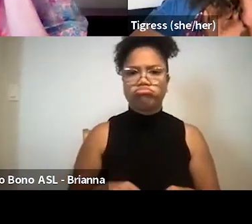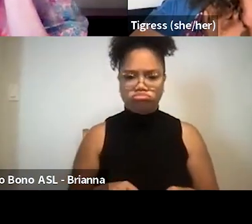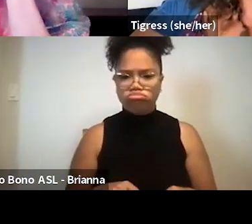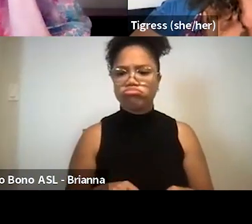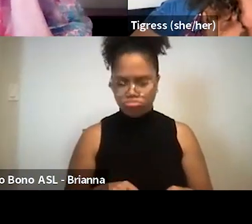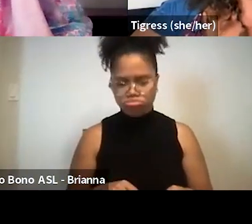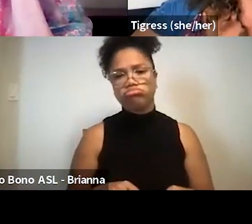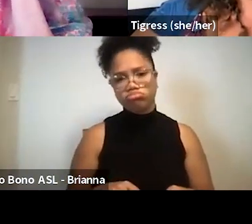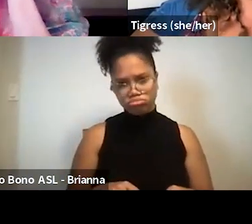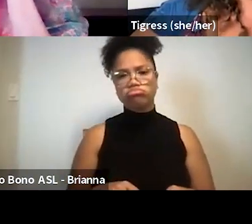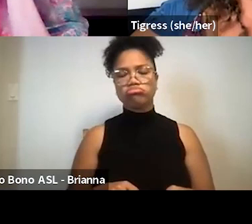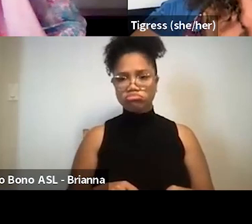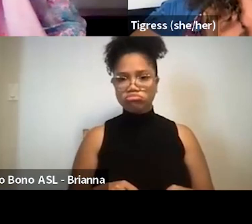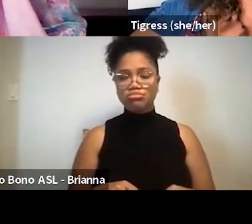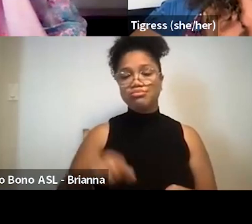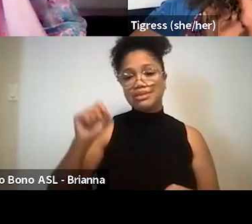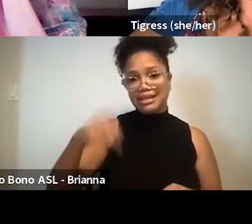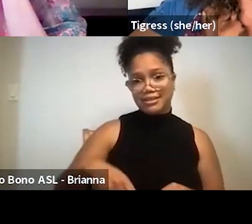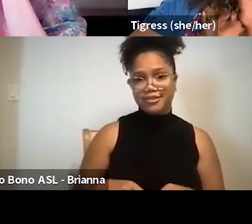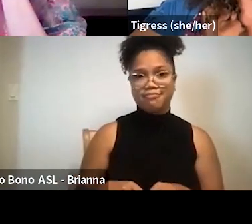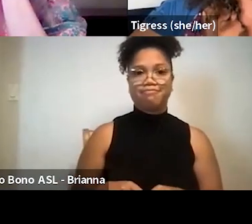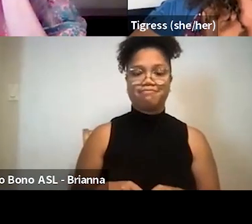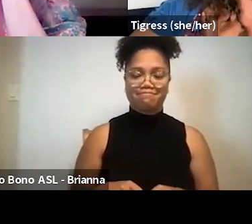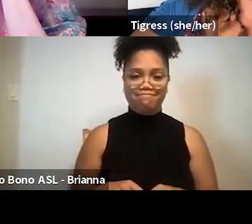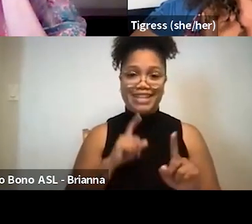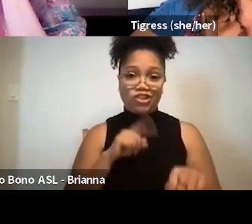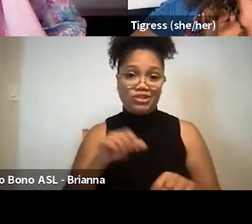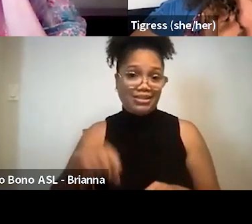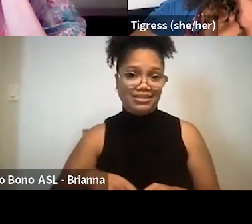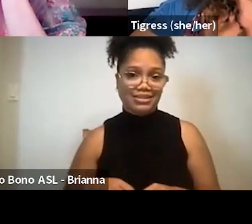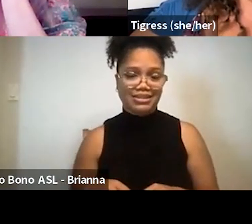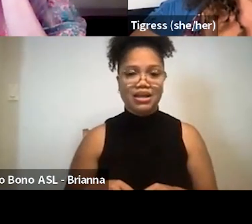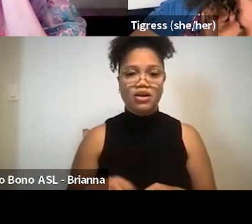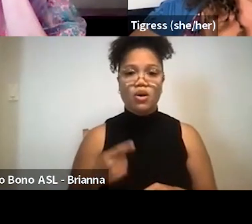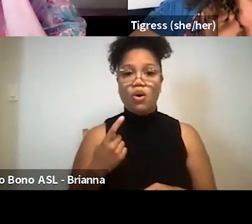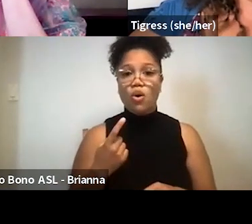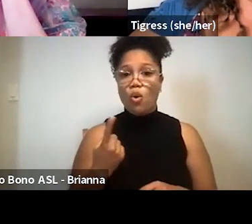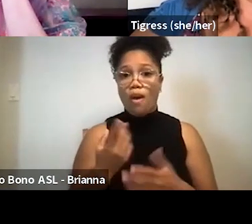I'll say yes, absolutely. And one of the places that we've been doing this for quite